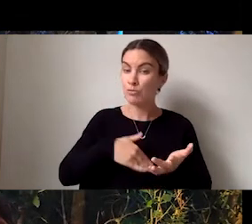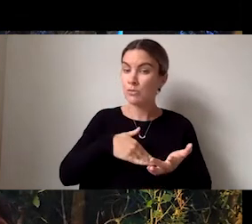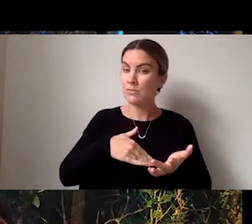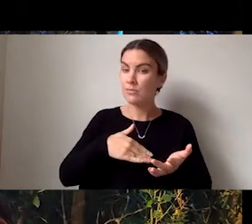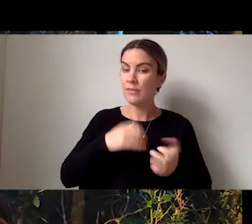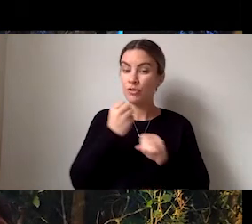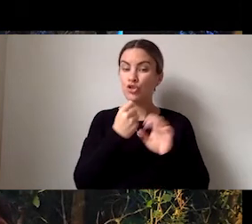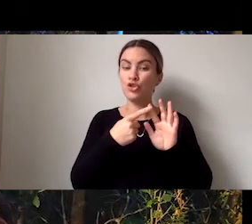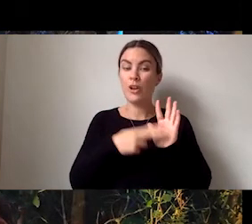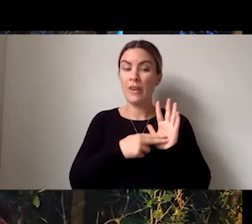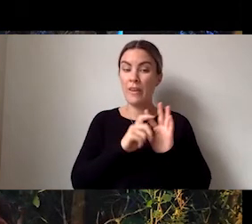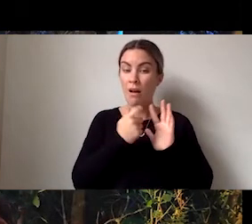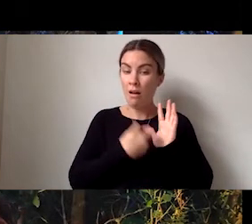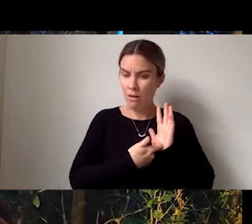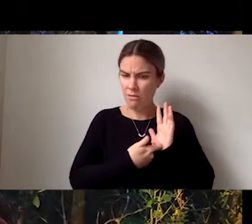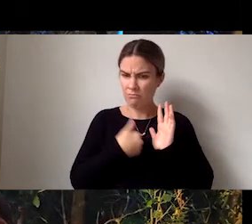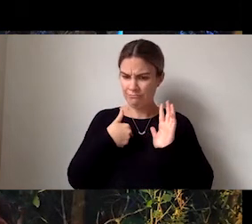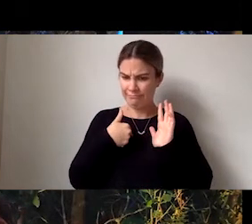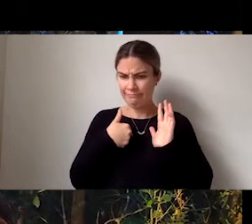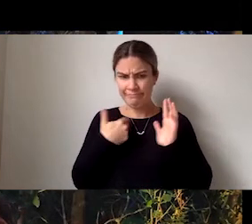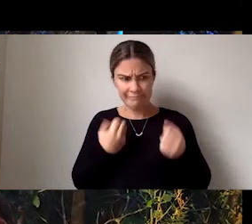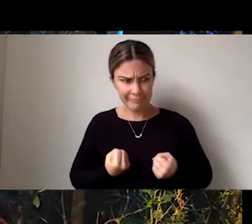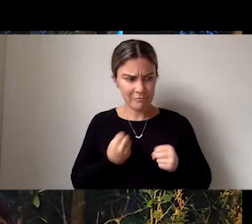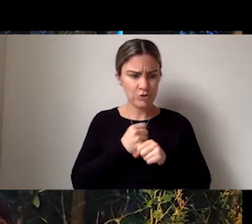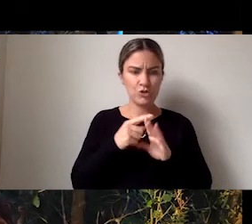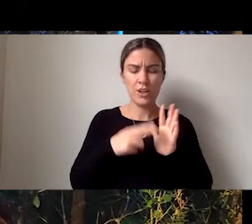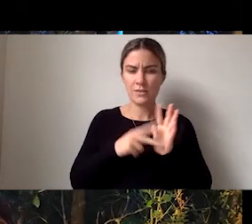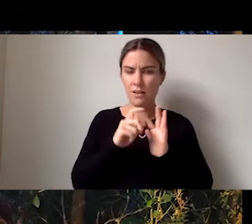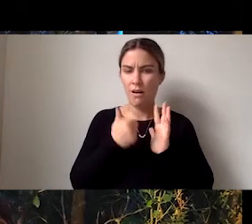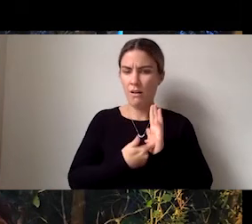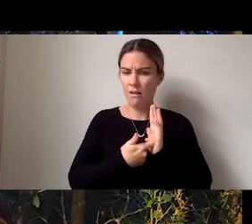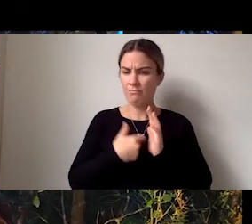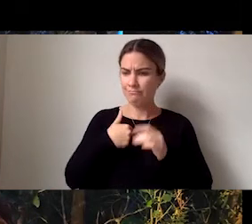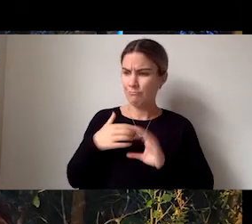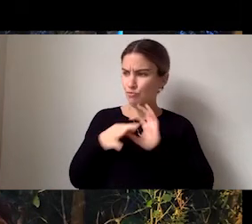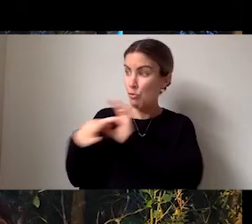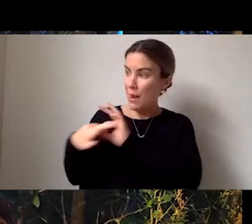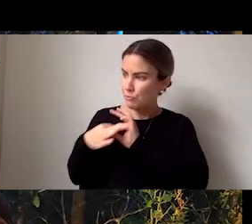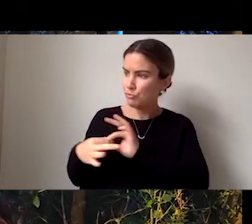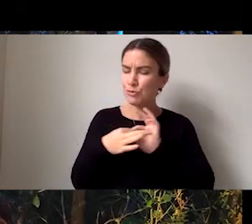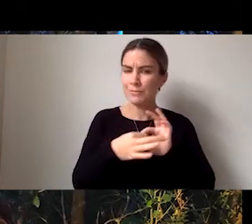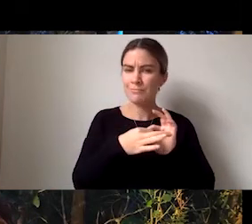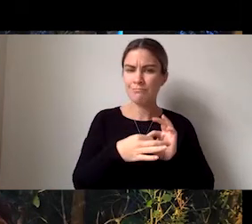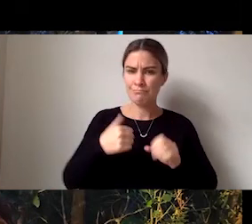being gendered throughout my life and interpersonal relationships. And my career.